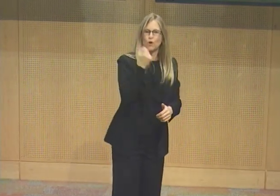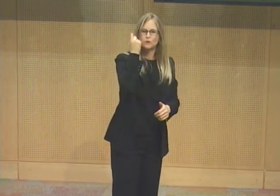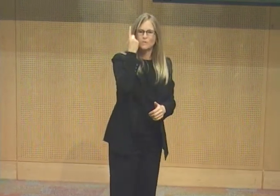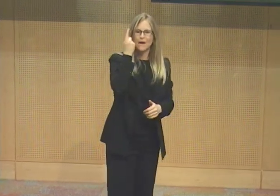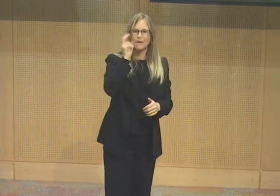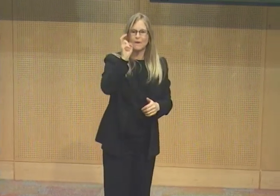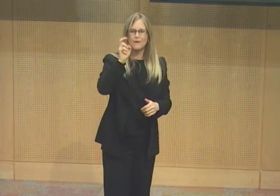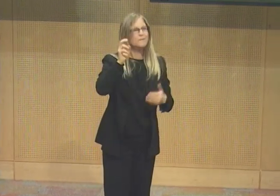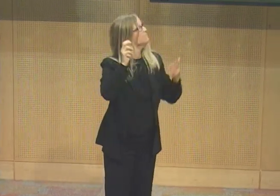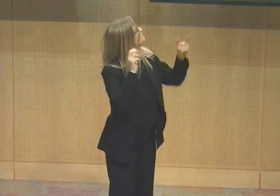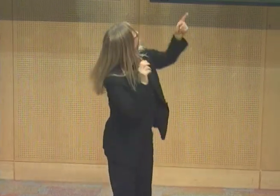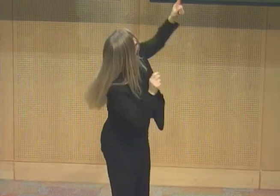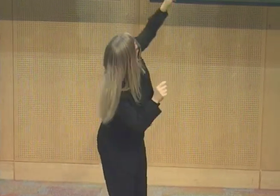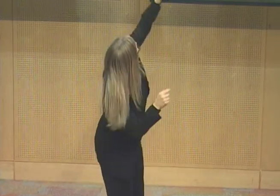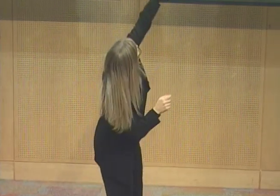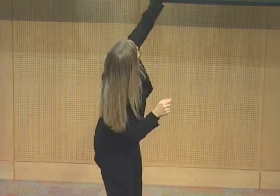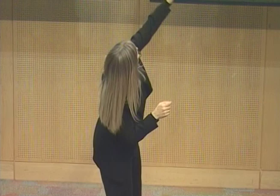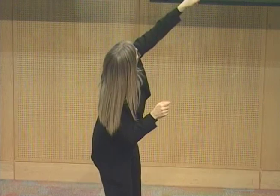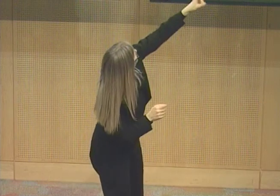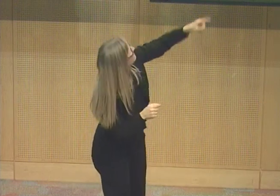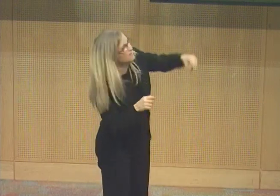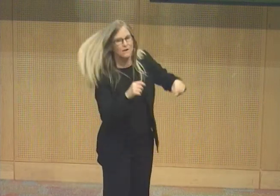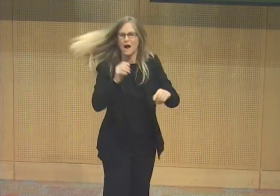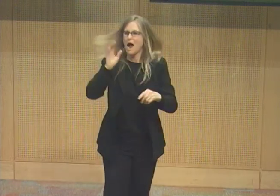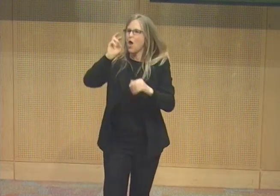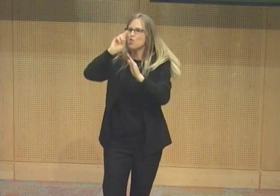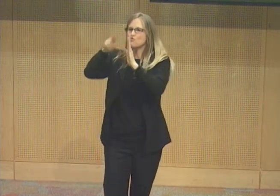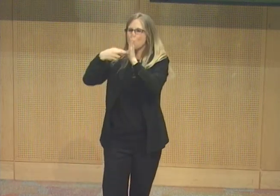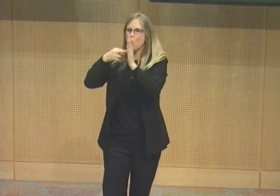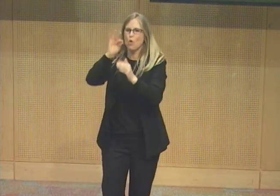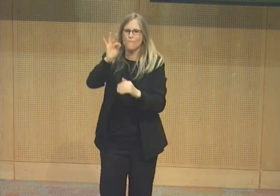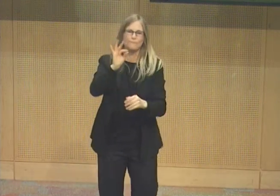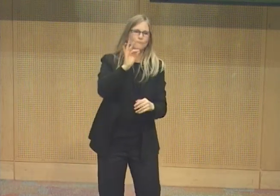how we understand